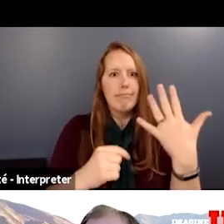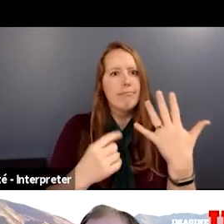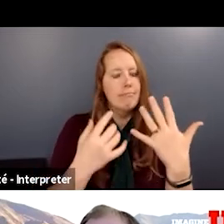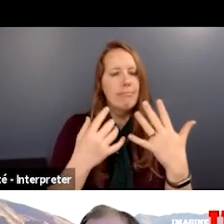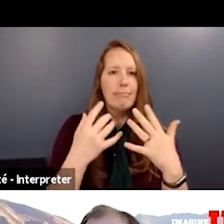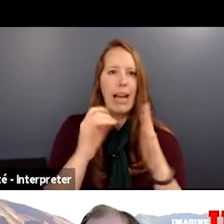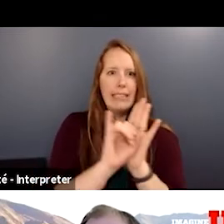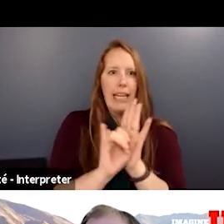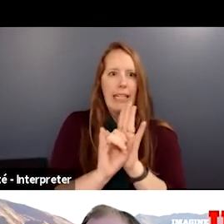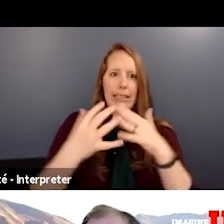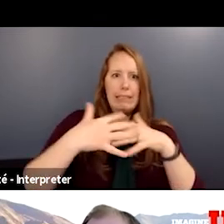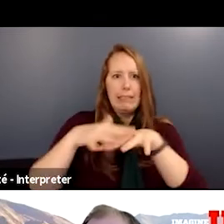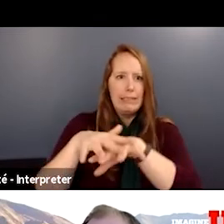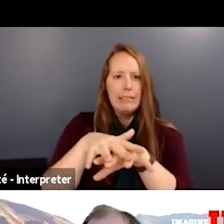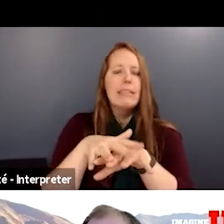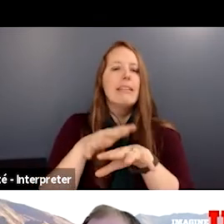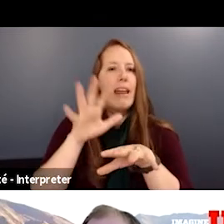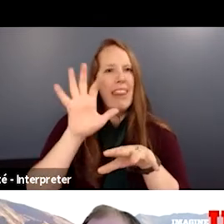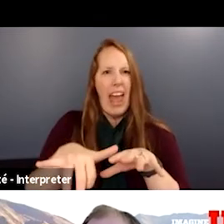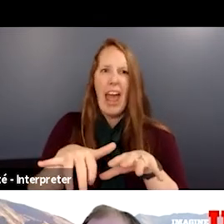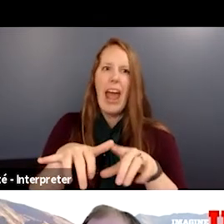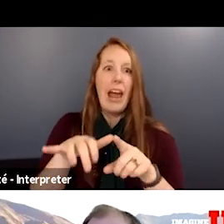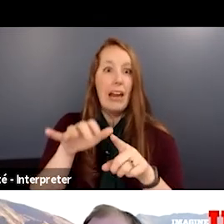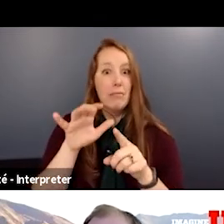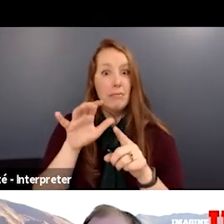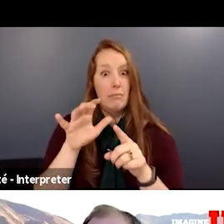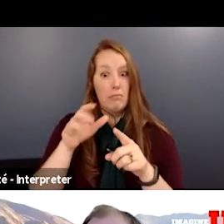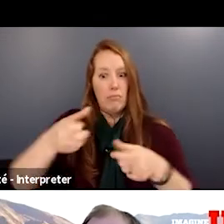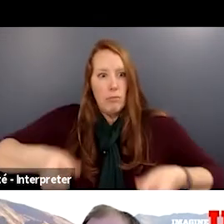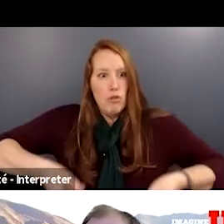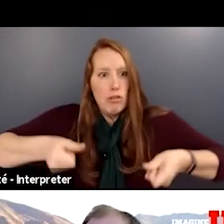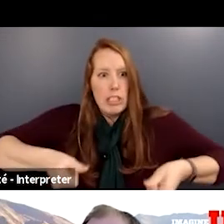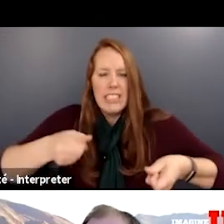When we think about intersectionality or inclusivity or diversity through that lens,